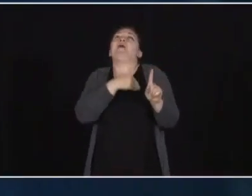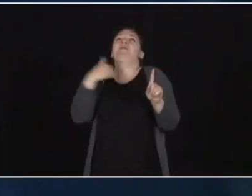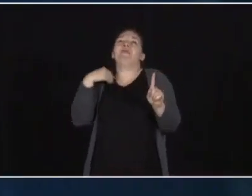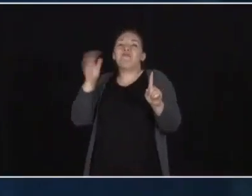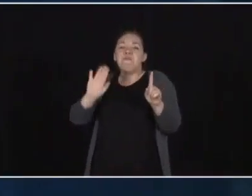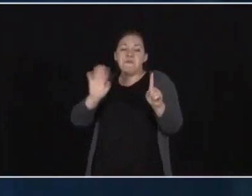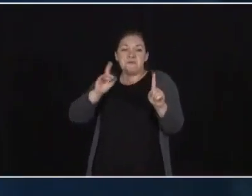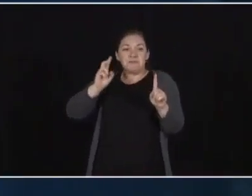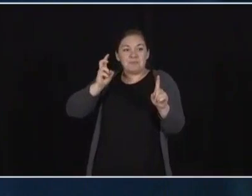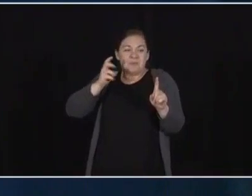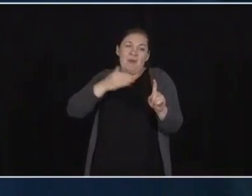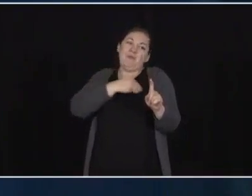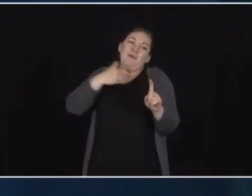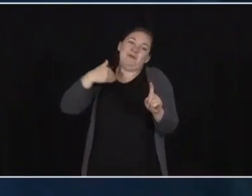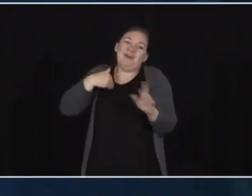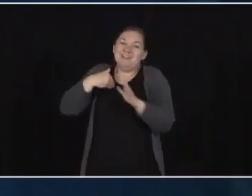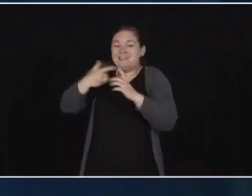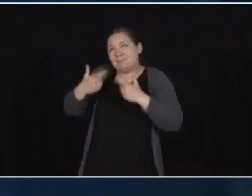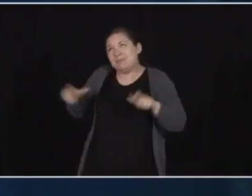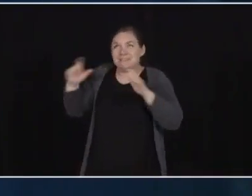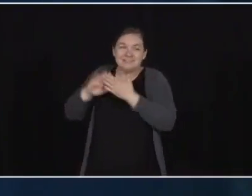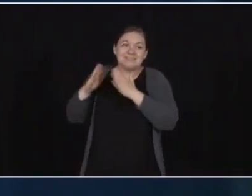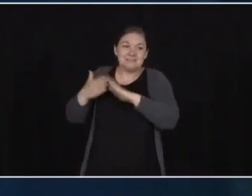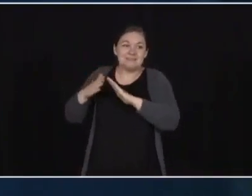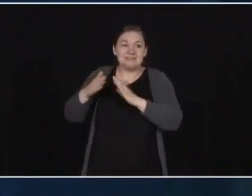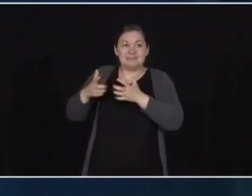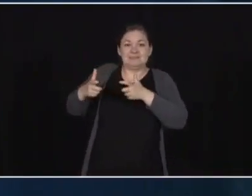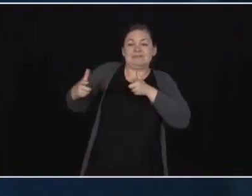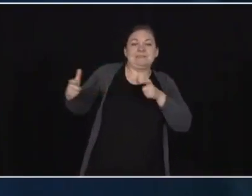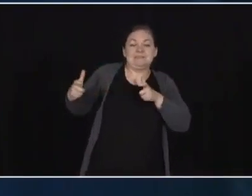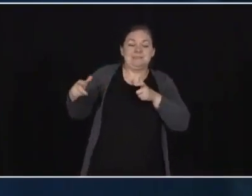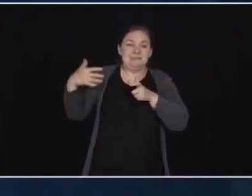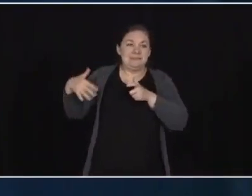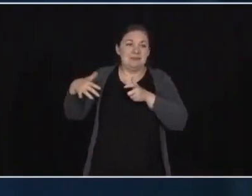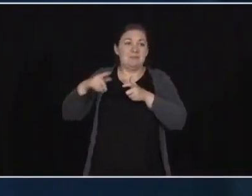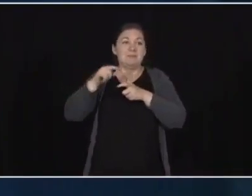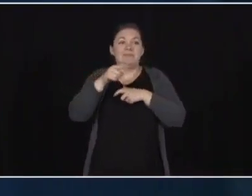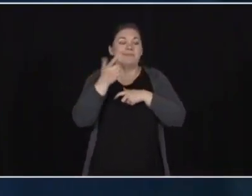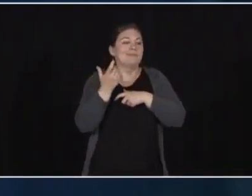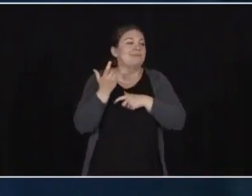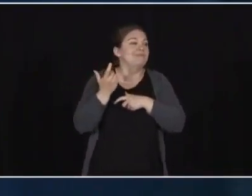that is not have so much population of Toronto would be. Trenton would obviously be a community as well